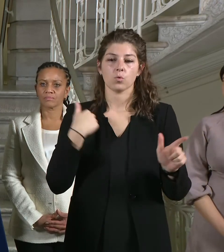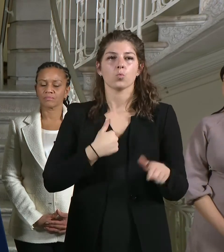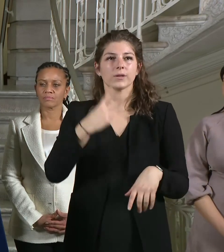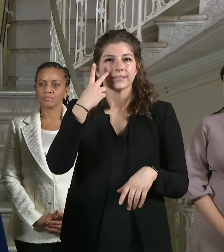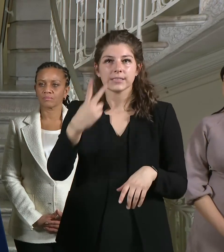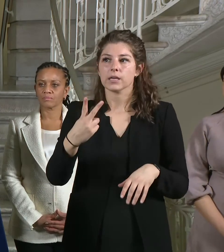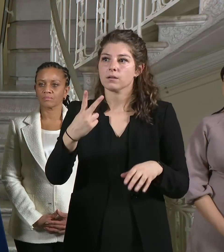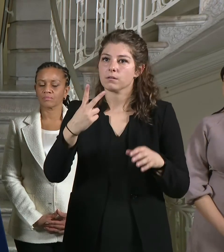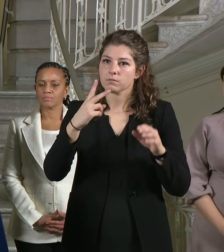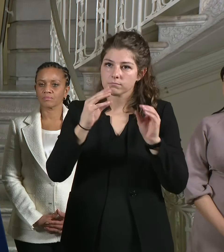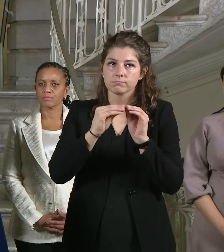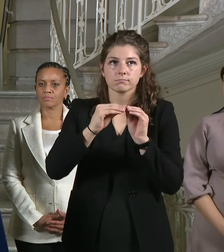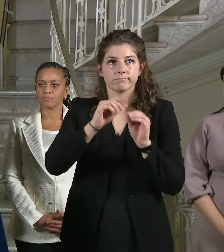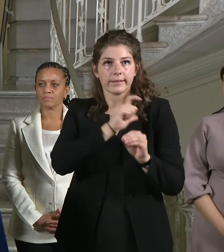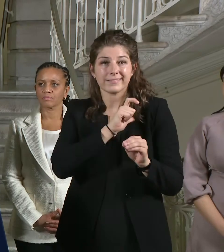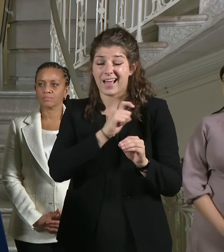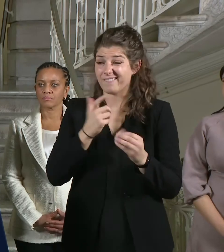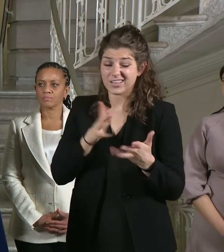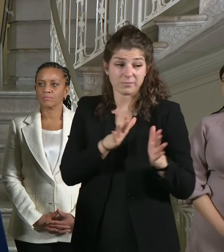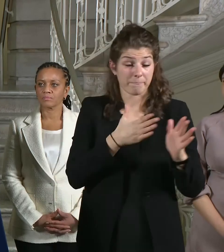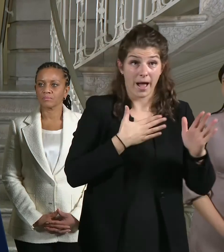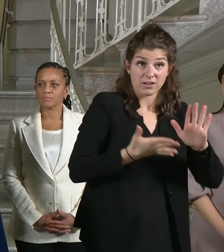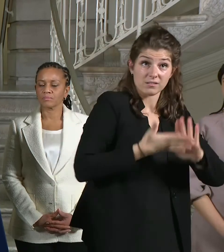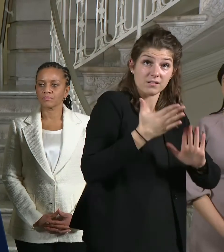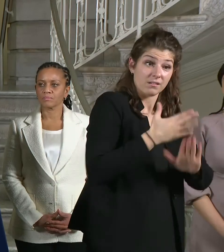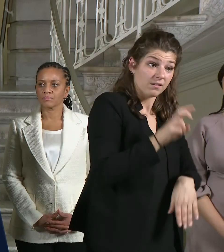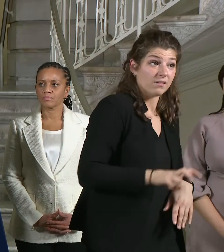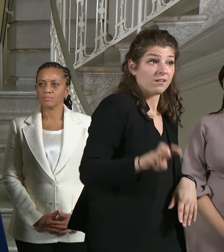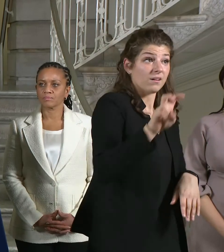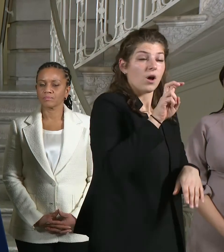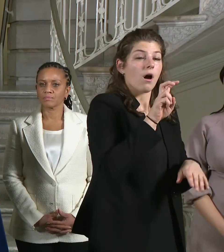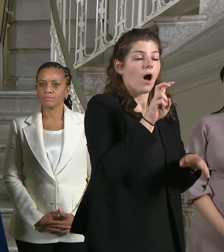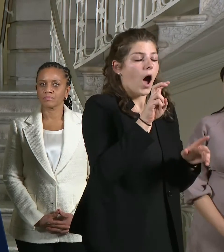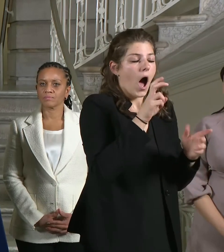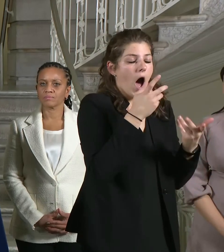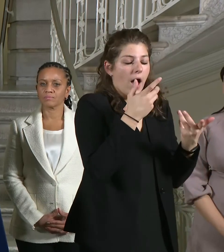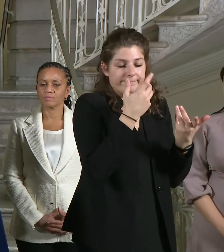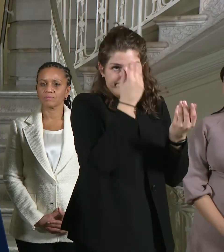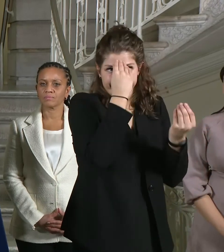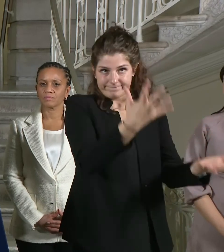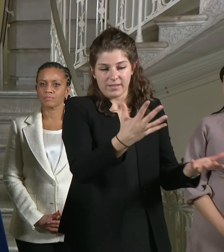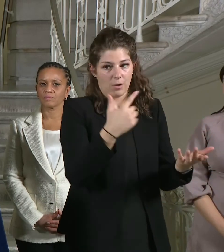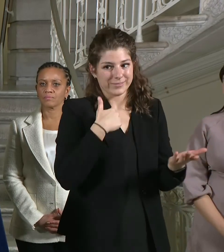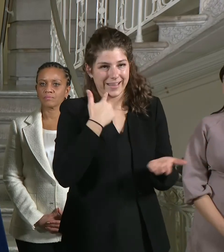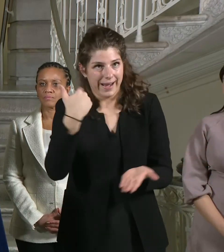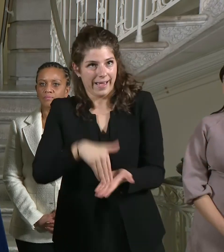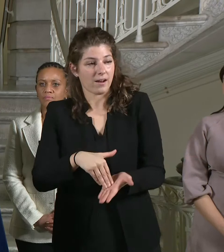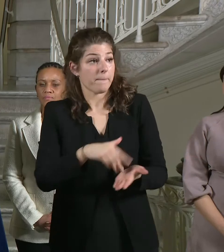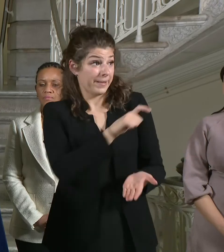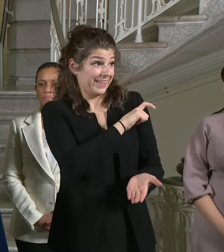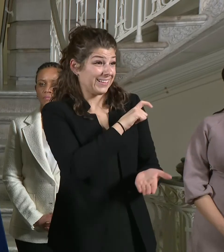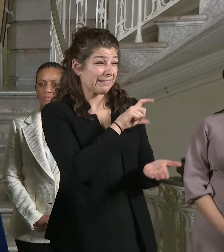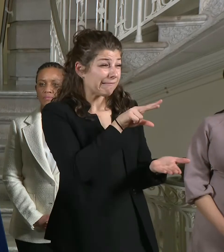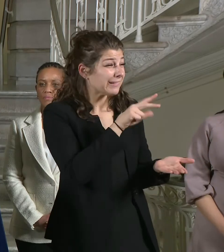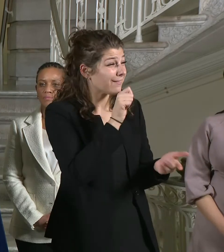DOLLARS. WAS IN A VERY QUALITATIV E DEPLOYMENT. I